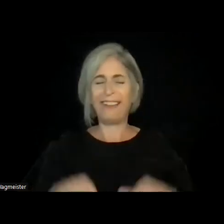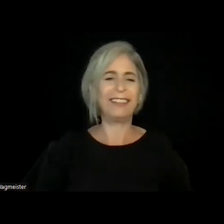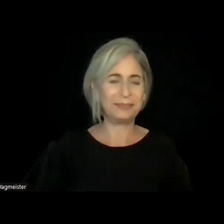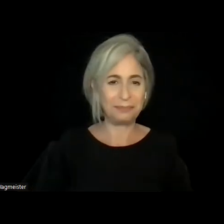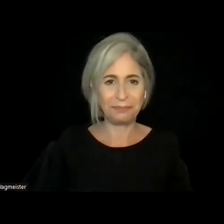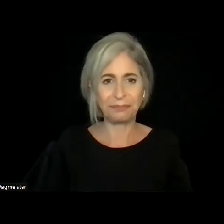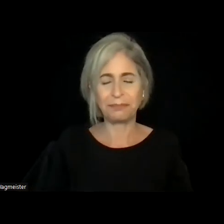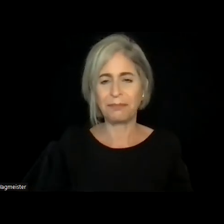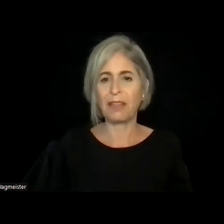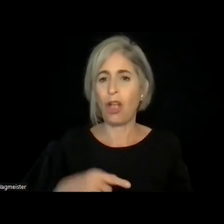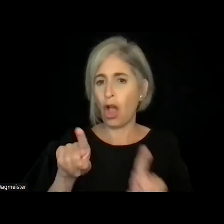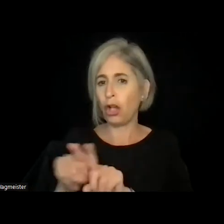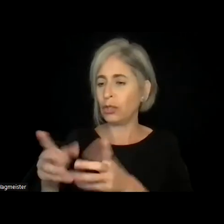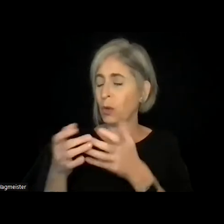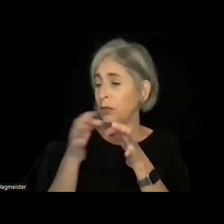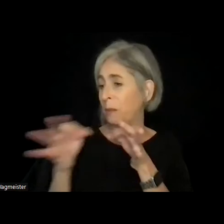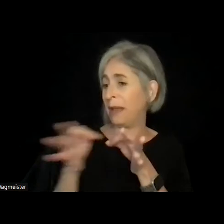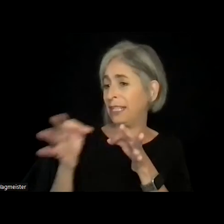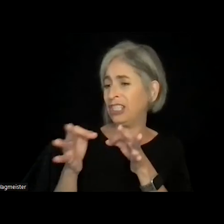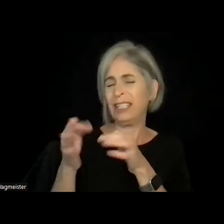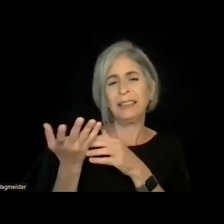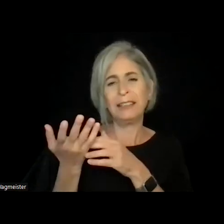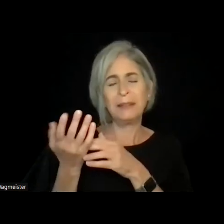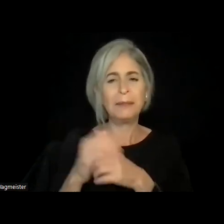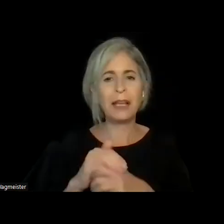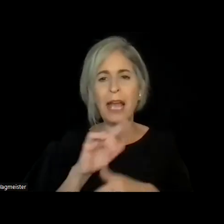expound a little bit more on the background that they're bringing